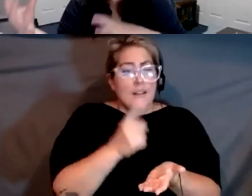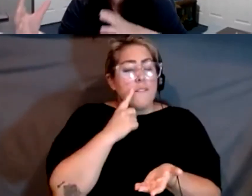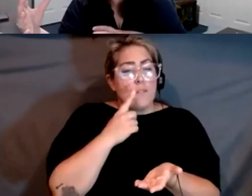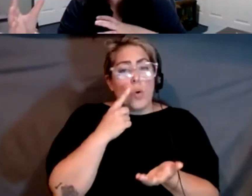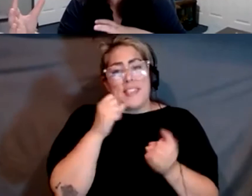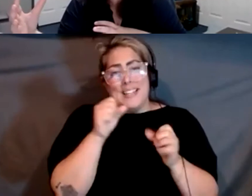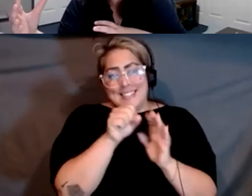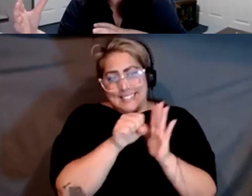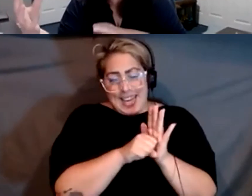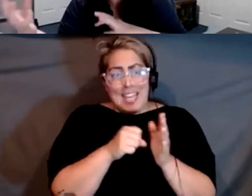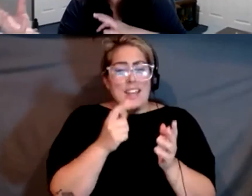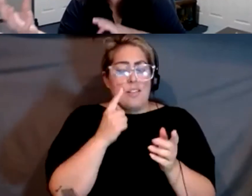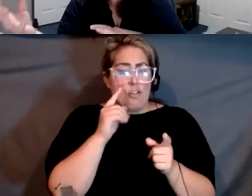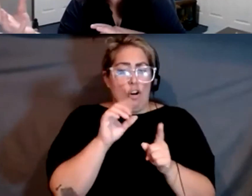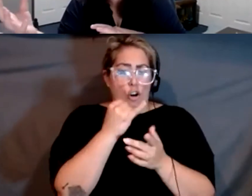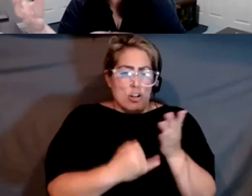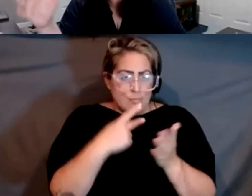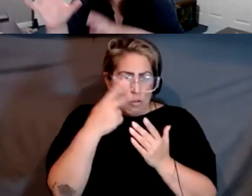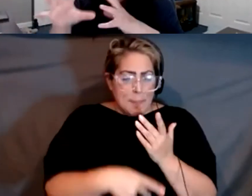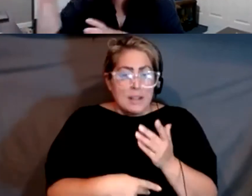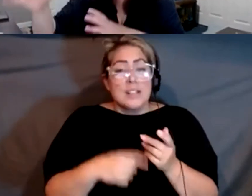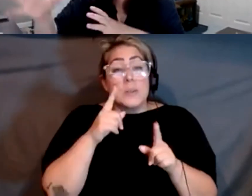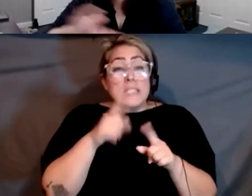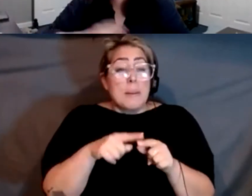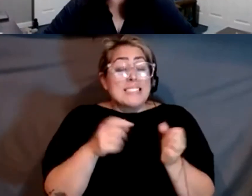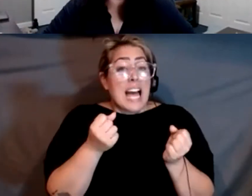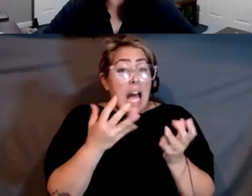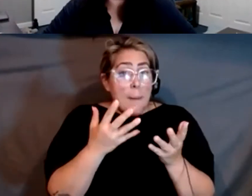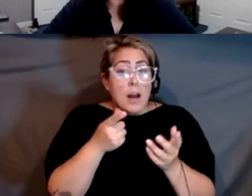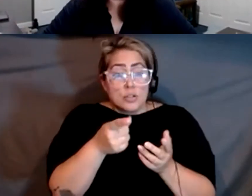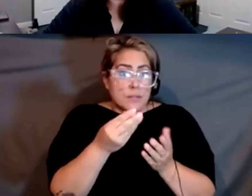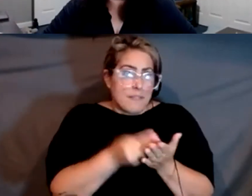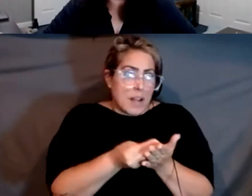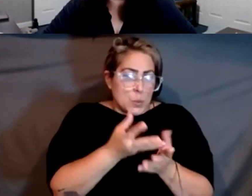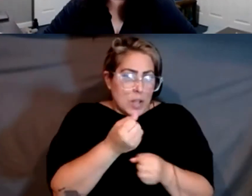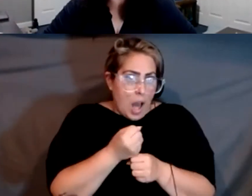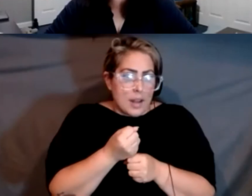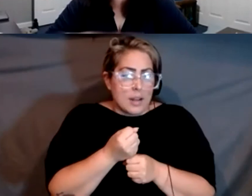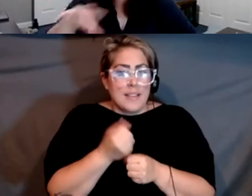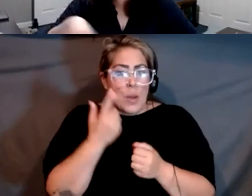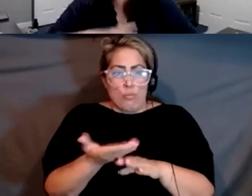if you were a previous thunder there were opportunities there. And then we did some advocacy to get